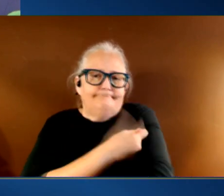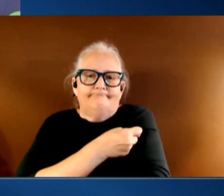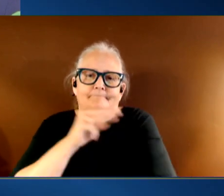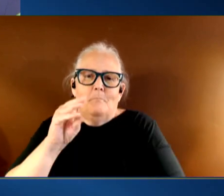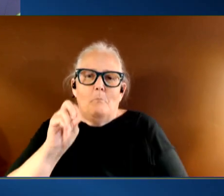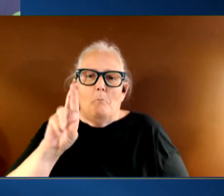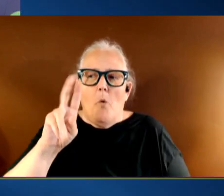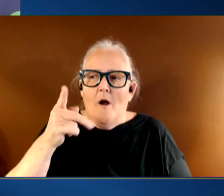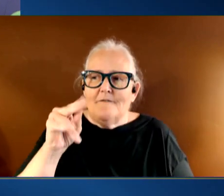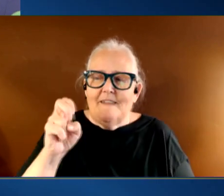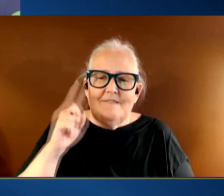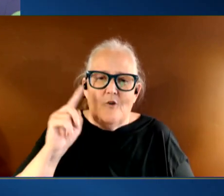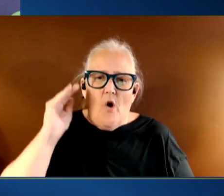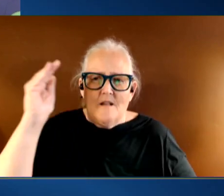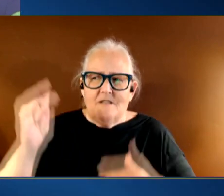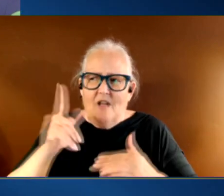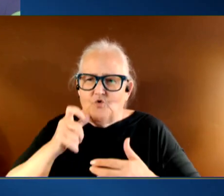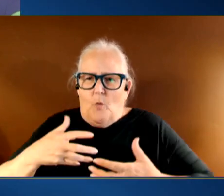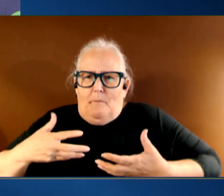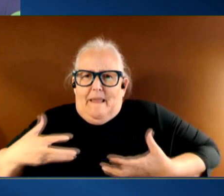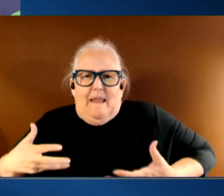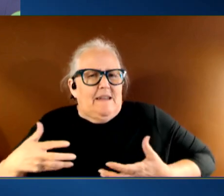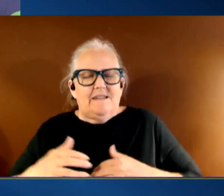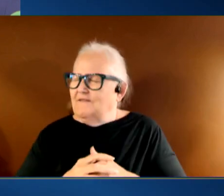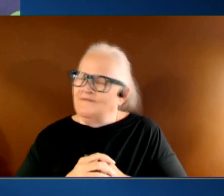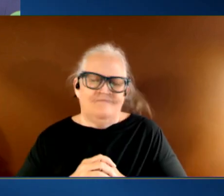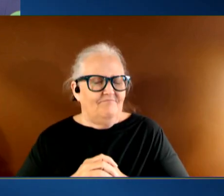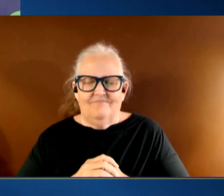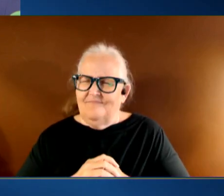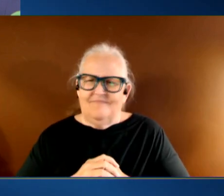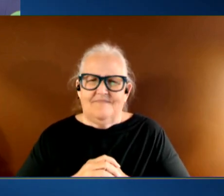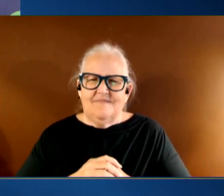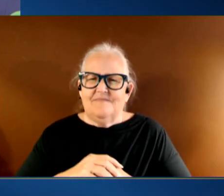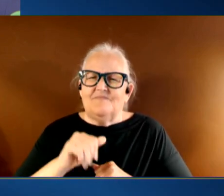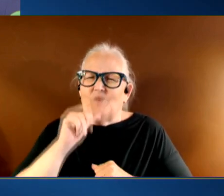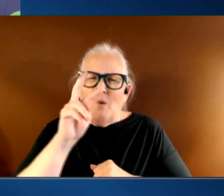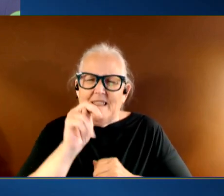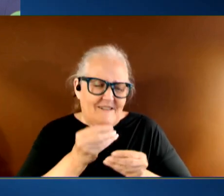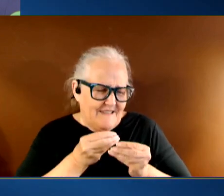more than I do. We give that -- we don't even give that to babies. We give a little bit more.